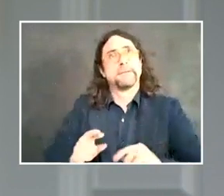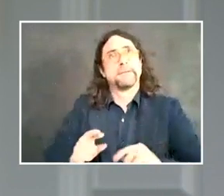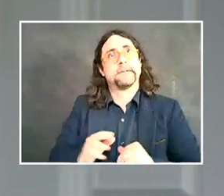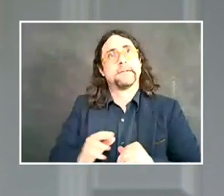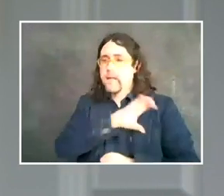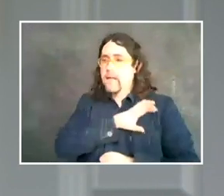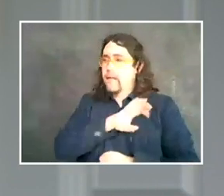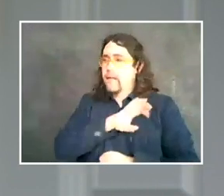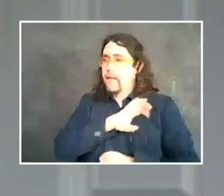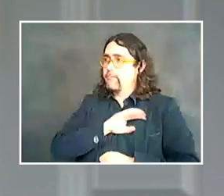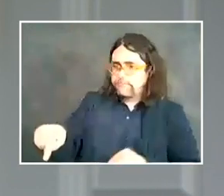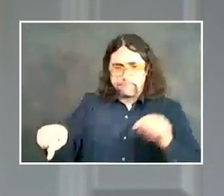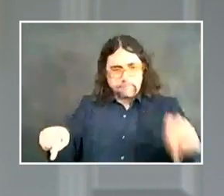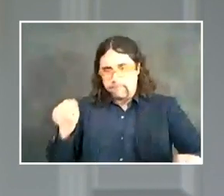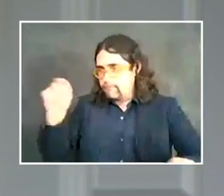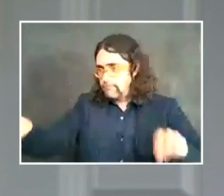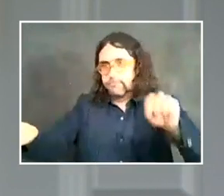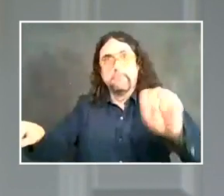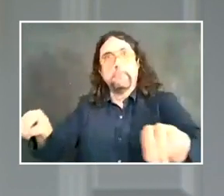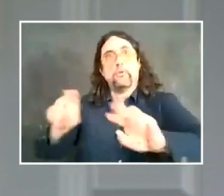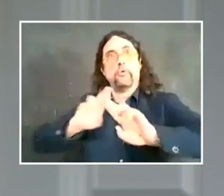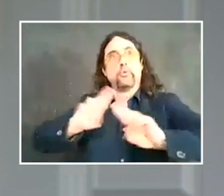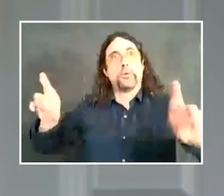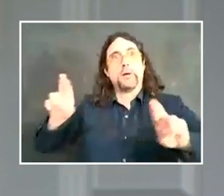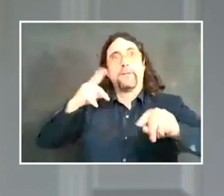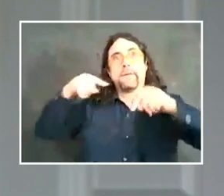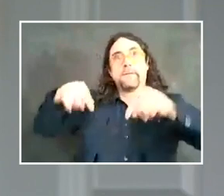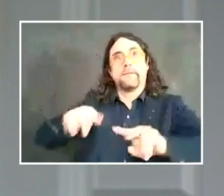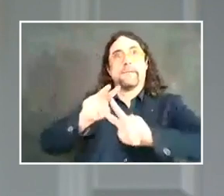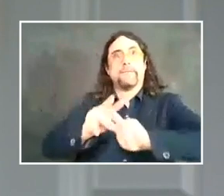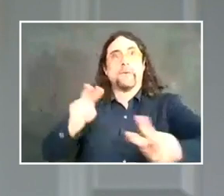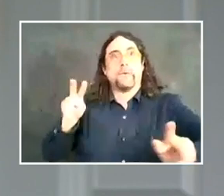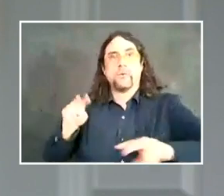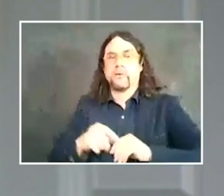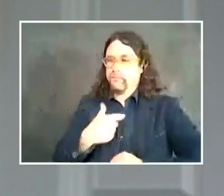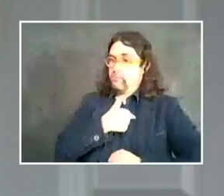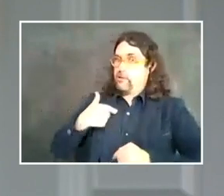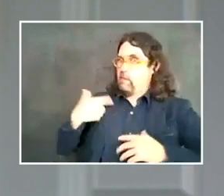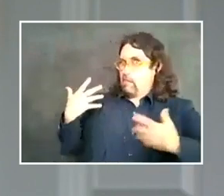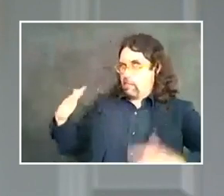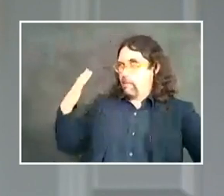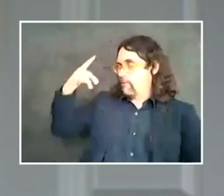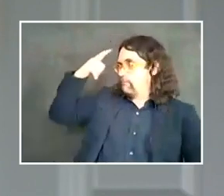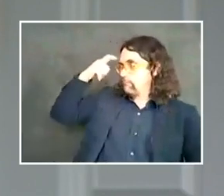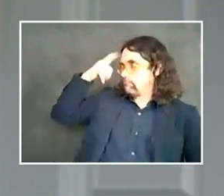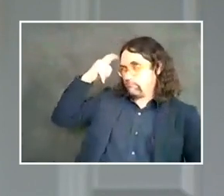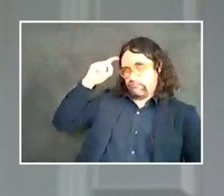LARGE NUMBERS CAME AND WE THOUGHT THAT WAS A POSSIBILITY, BUT ABSOLUTELY I THINK WE HAVE